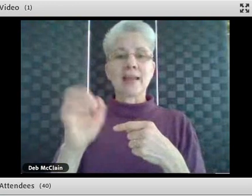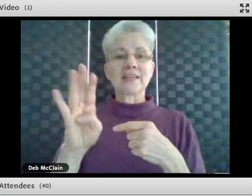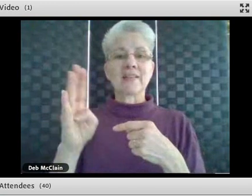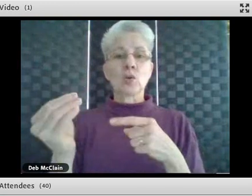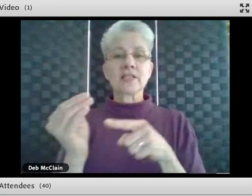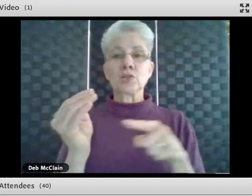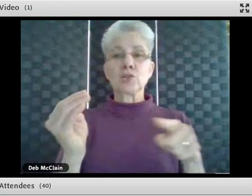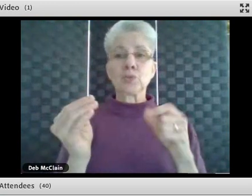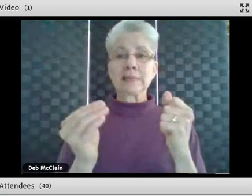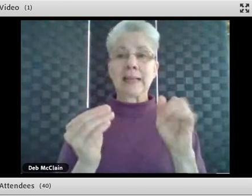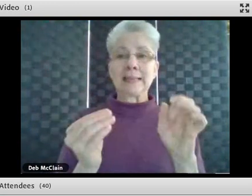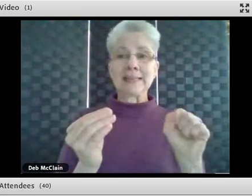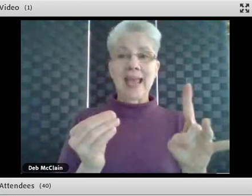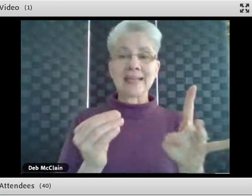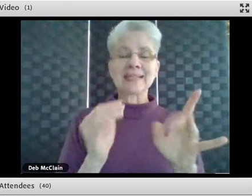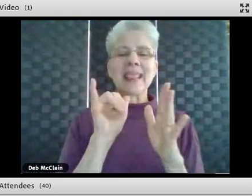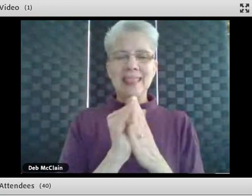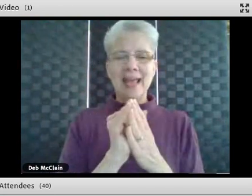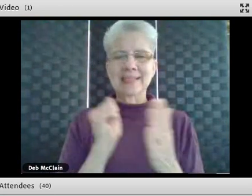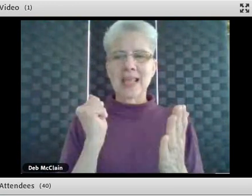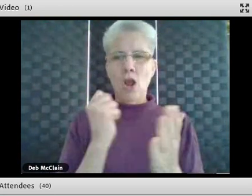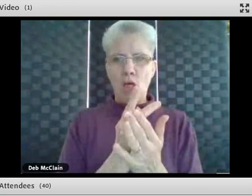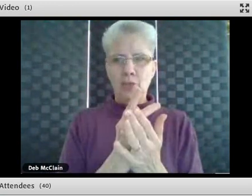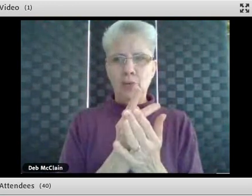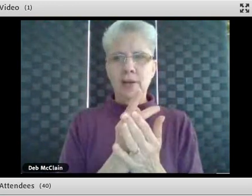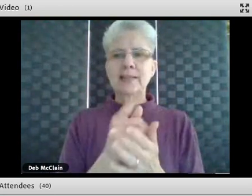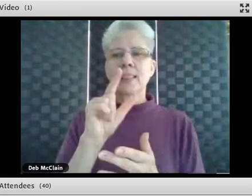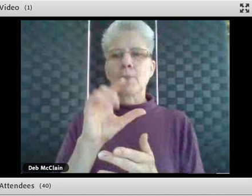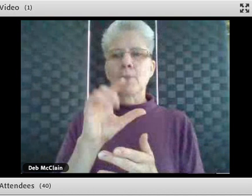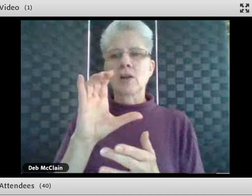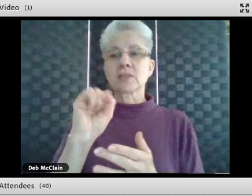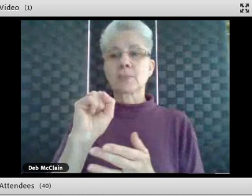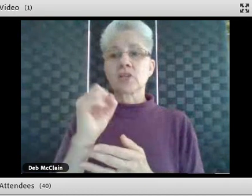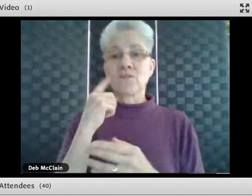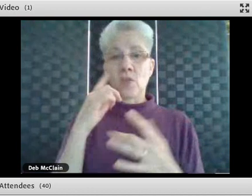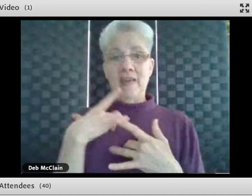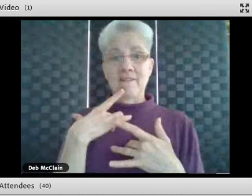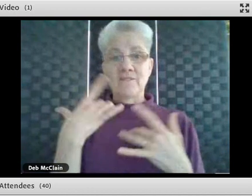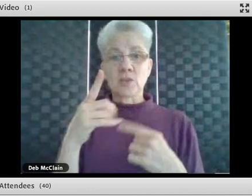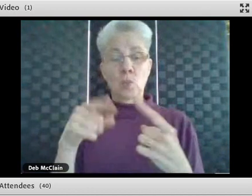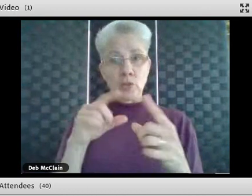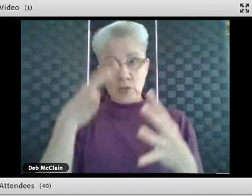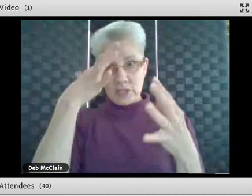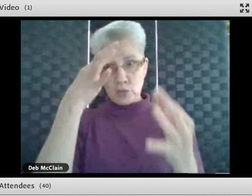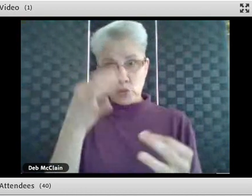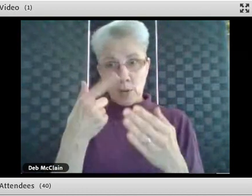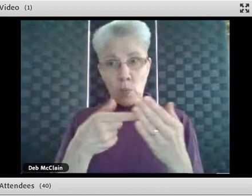is the authorized Library of Congress Subject Heading for this event. But once you do determine what it is, like I said,